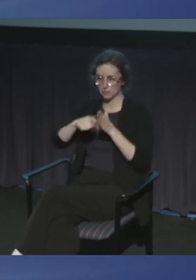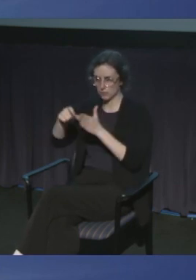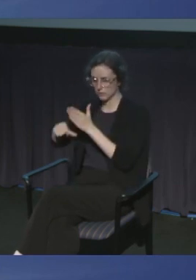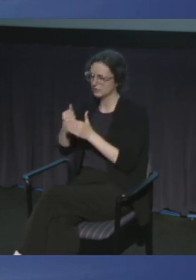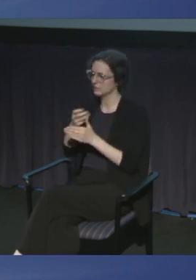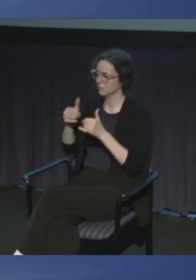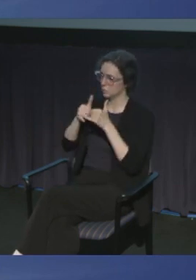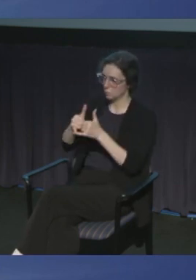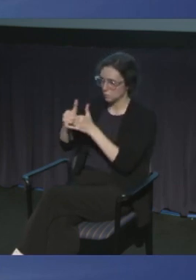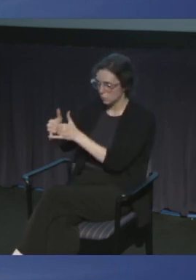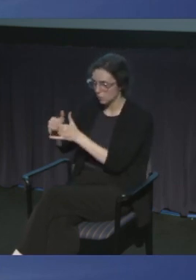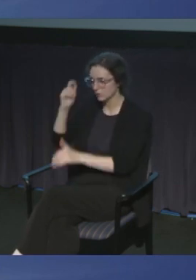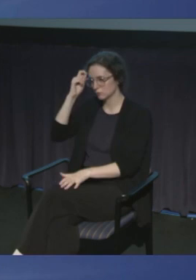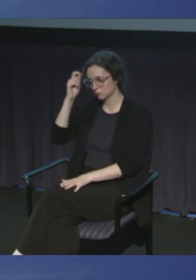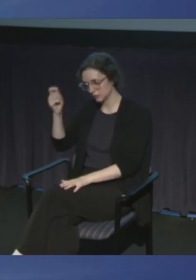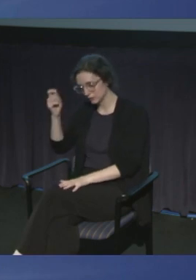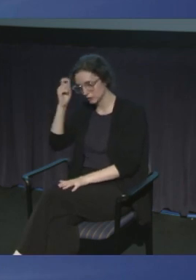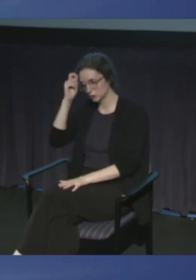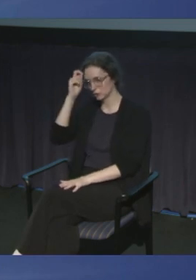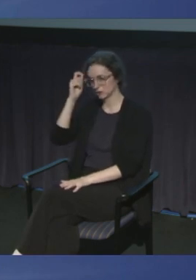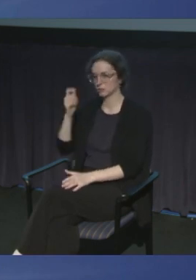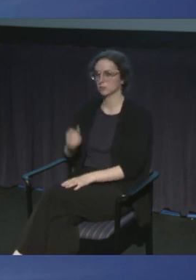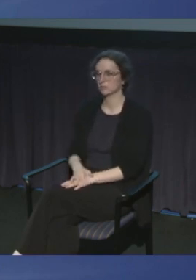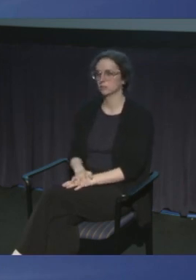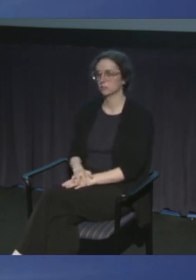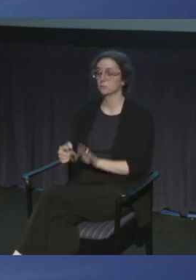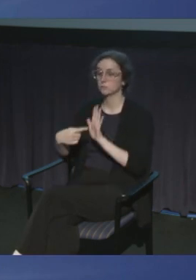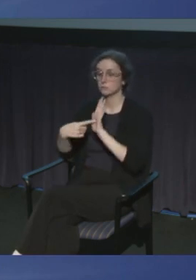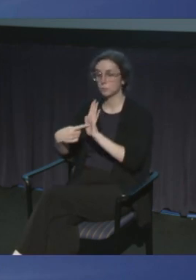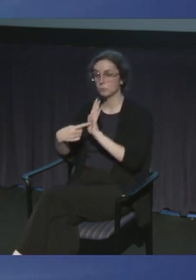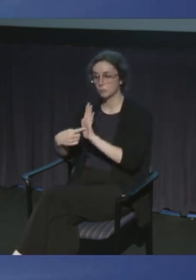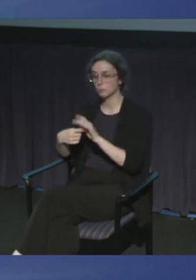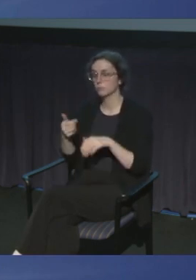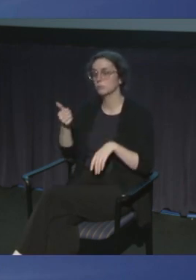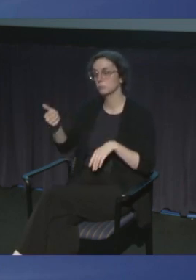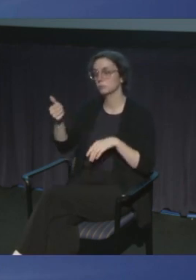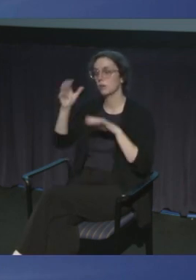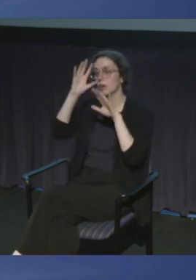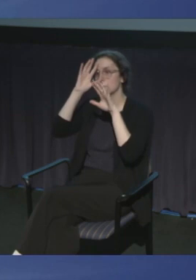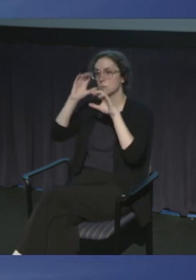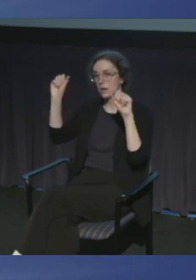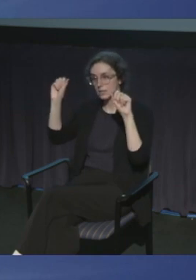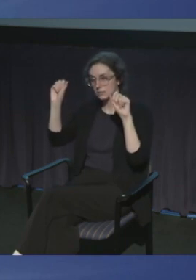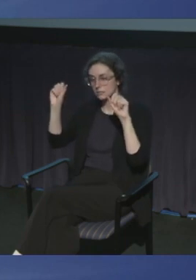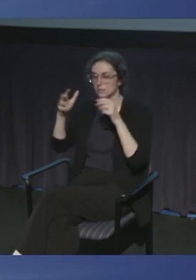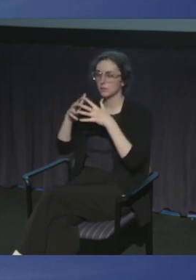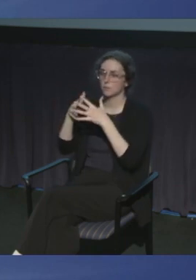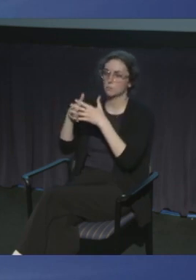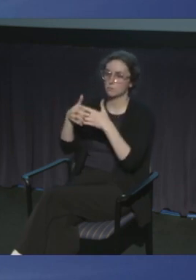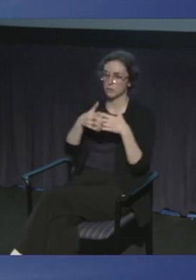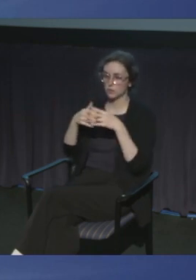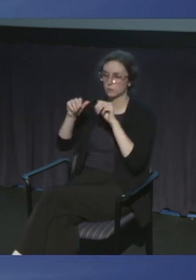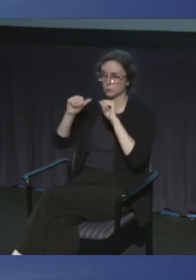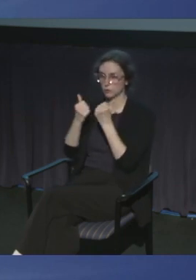RECOGNITIONS. INCLUDING BEING PRESIDENT OF THE AMERICAN